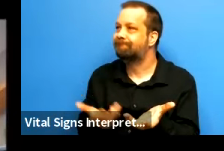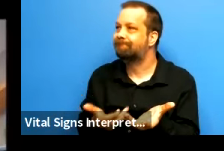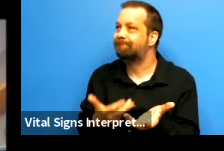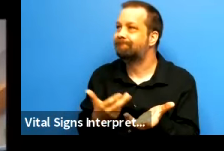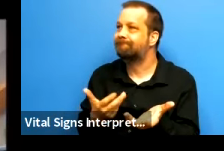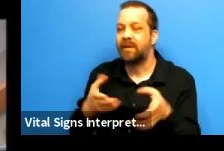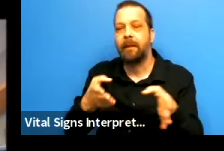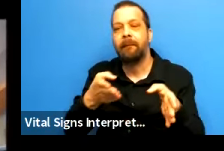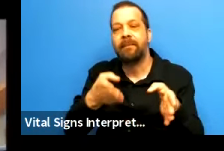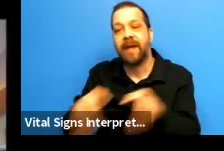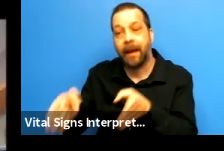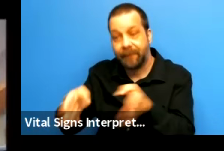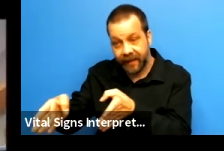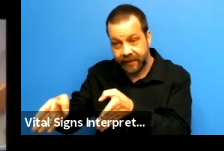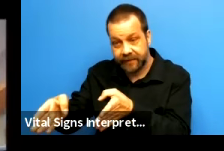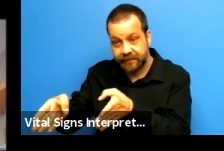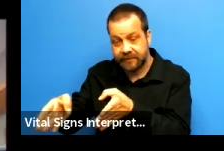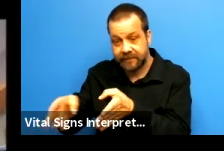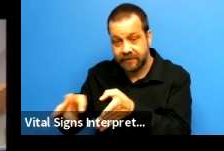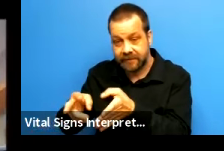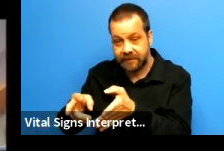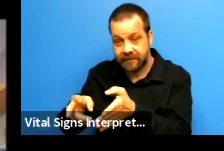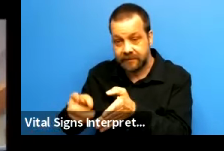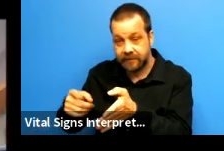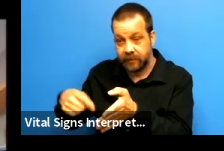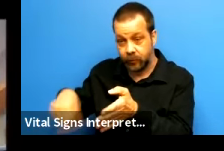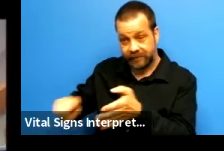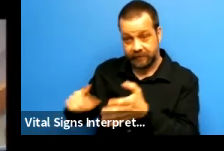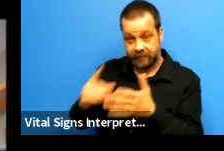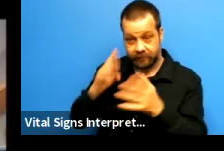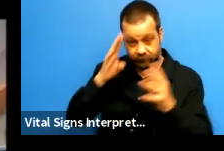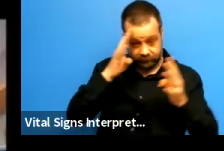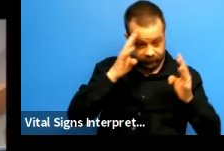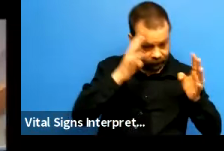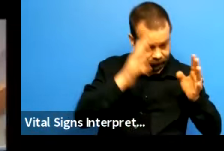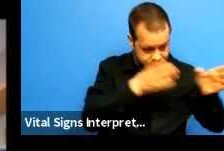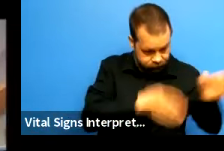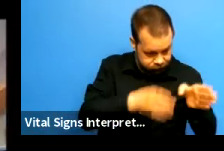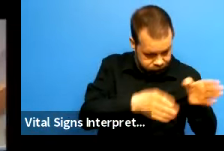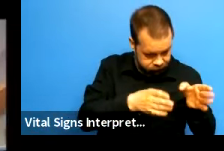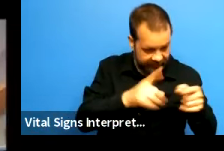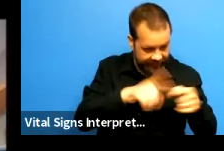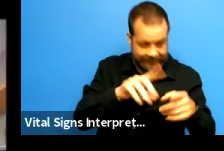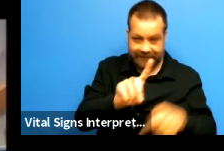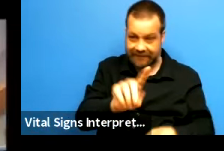that we've been doing within the disability community. Pam, we were talking about that also.